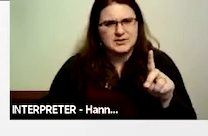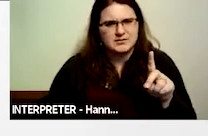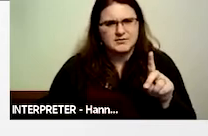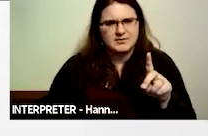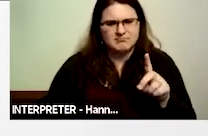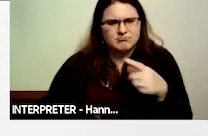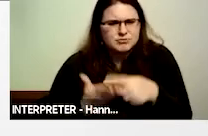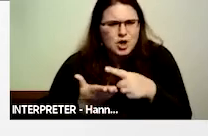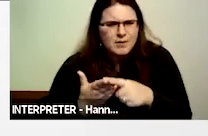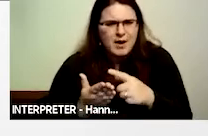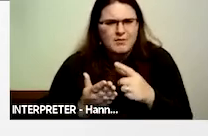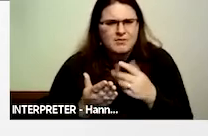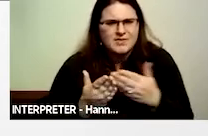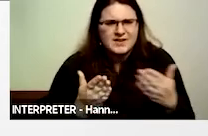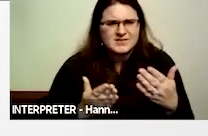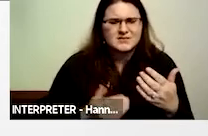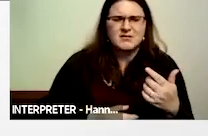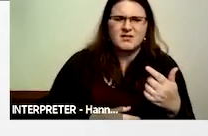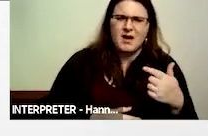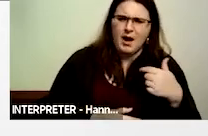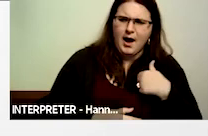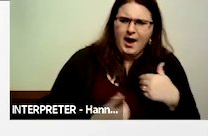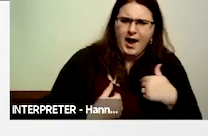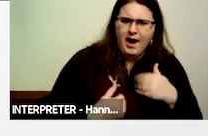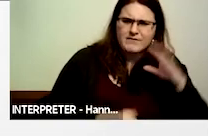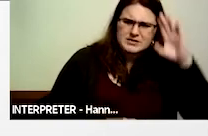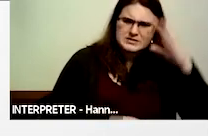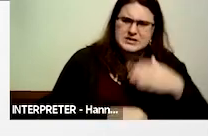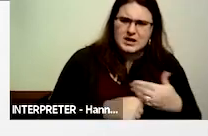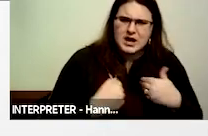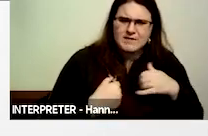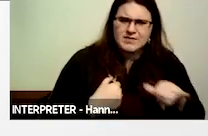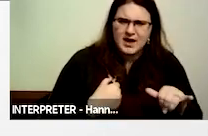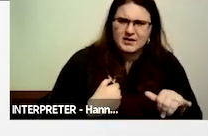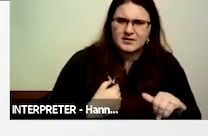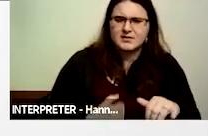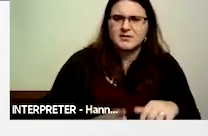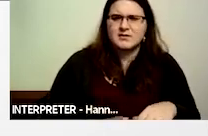Rick Mislan: Possibly how's it myself. Right. You know, there's another guy who just checks in with mental